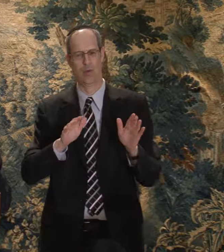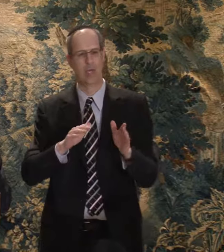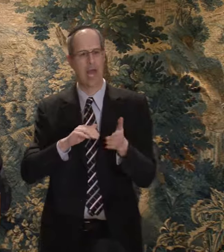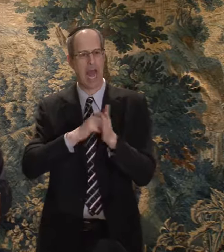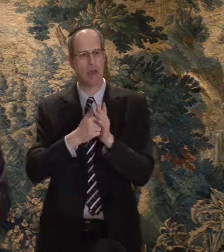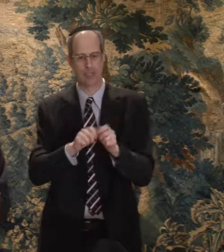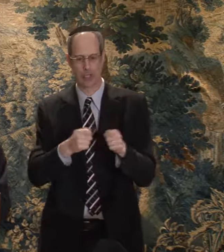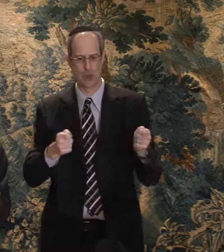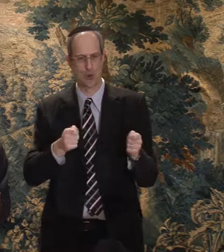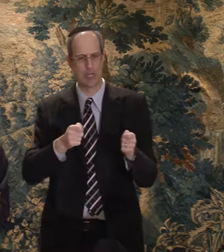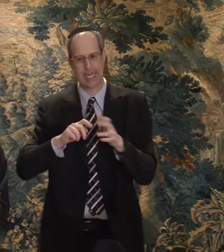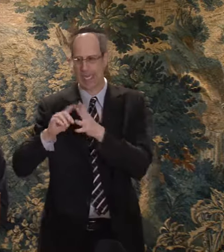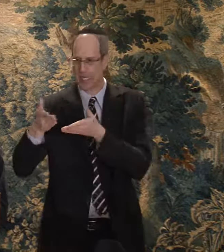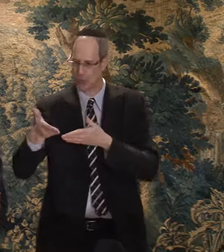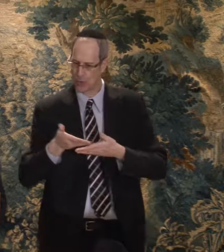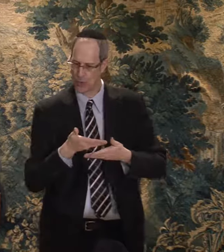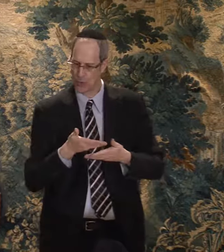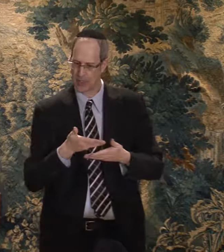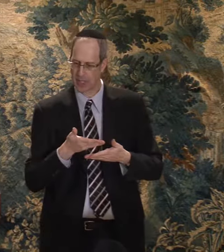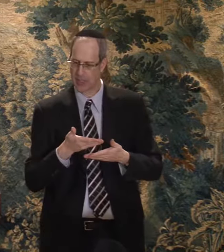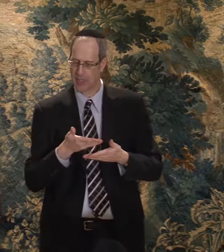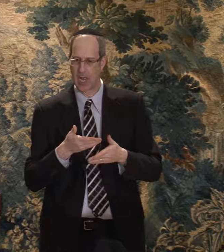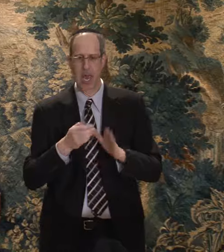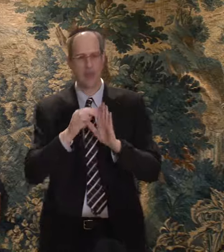Torah introduce to us the mitzvah of Spira